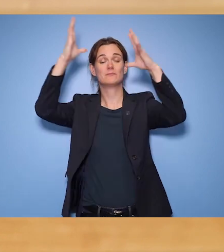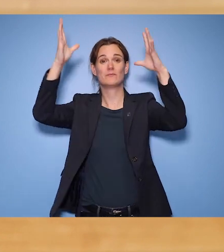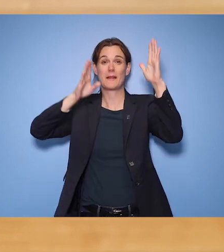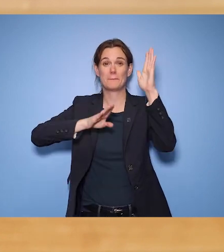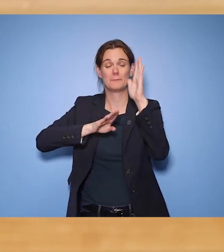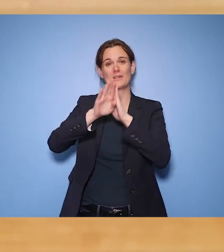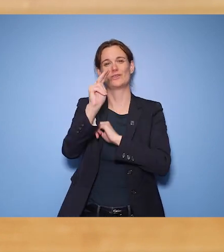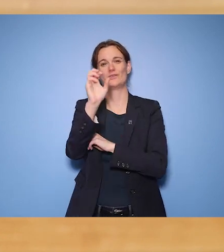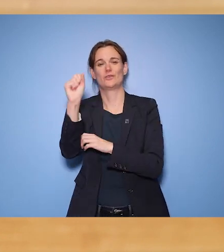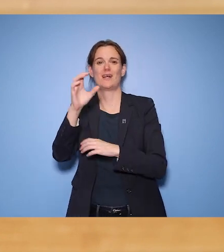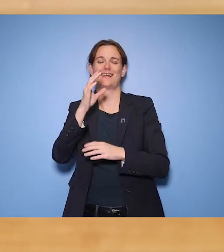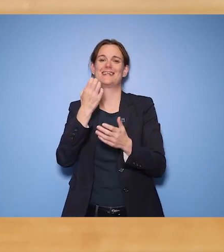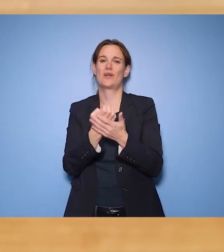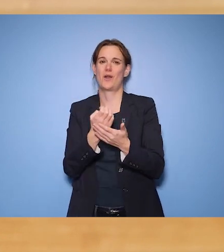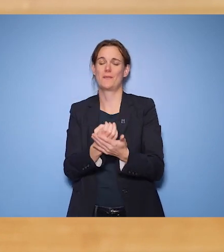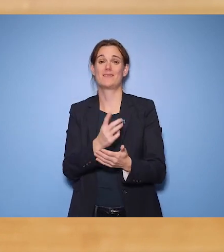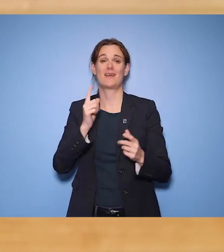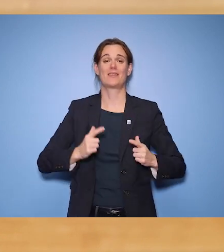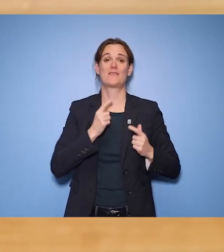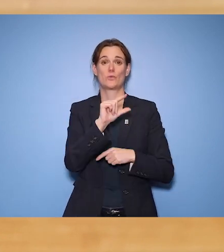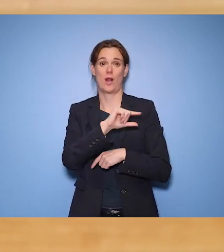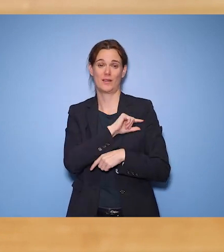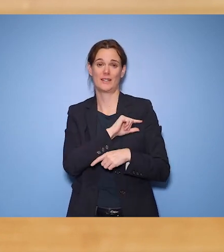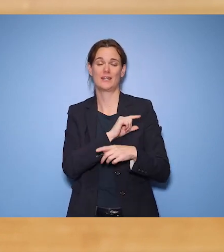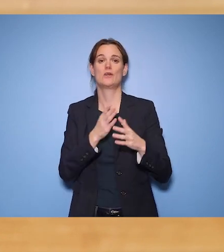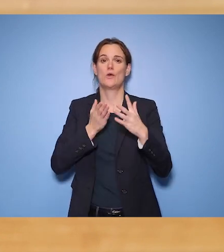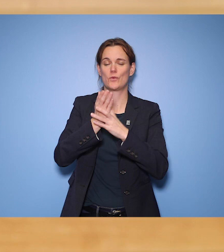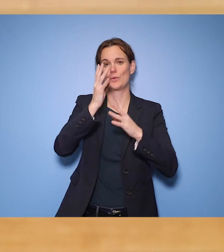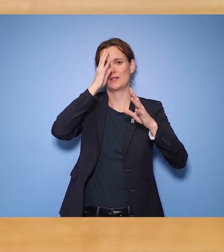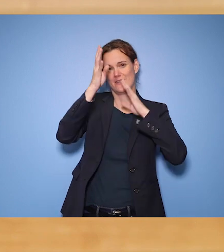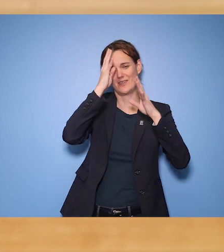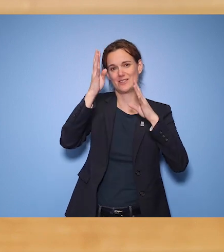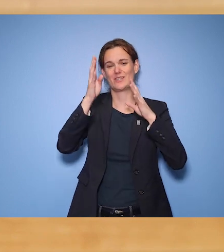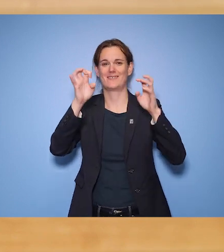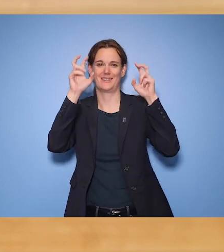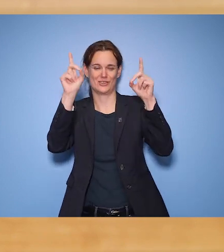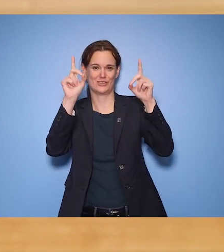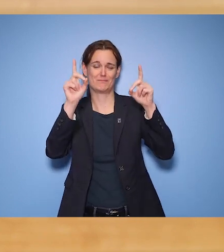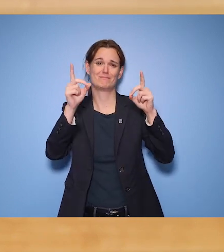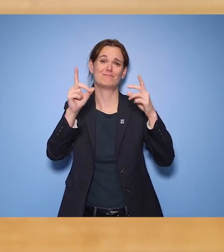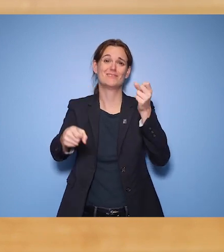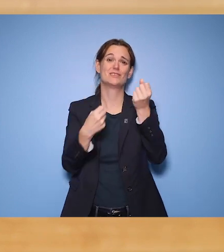of life through education and innovation. Thank you for your support and for your commitment